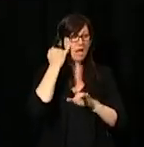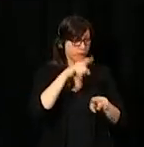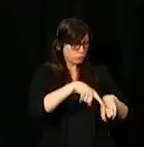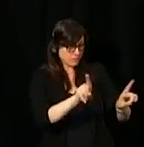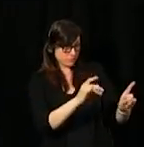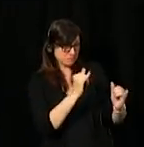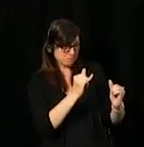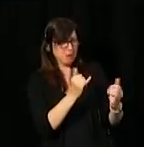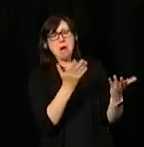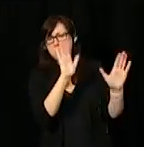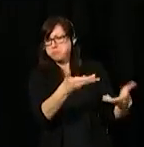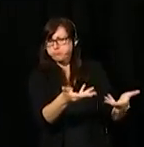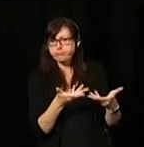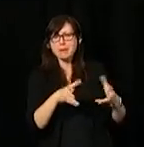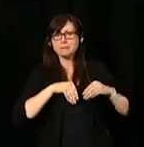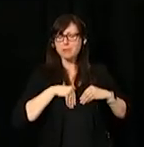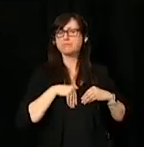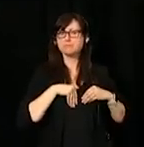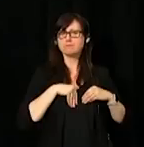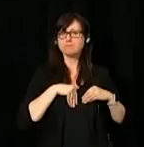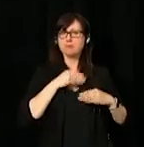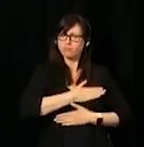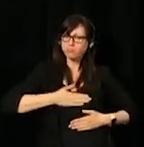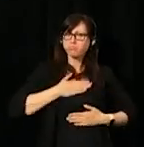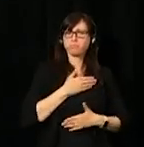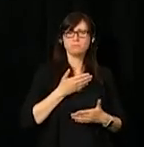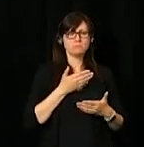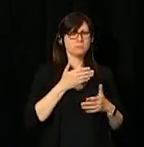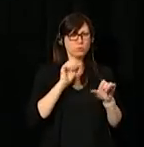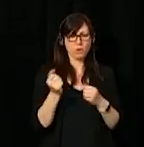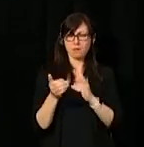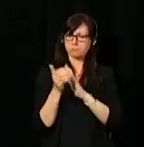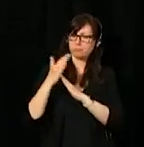and that everybody can work to their full potential